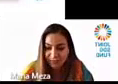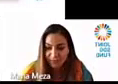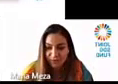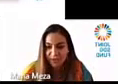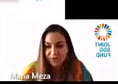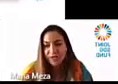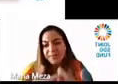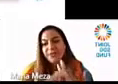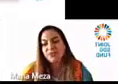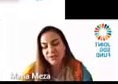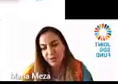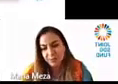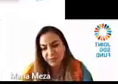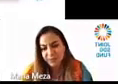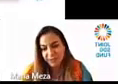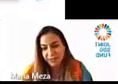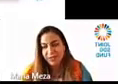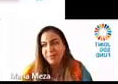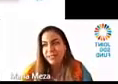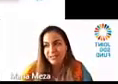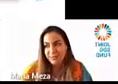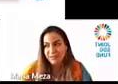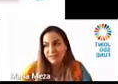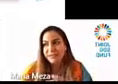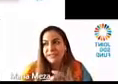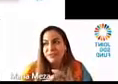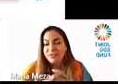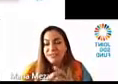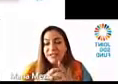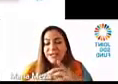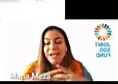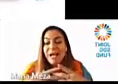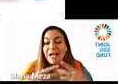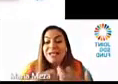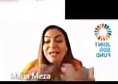we are looking for are going to be. that you can participate in seed capital So what